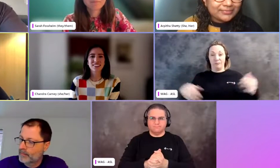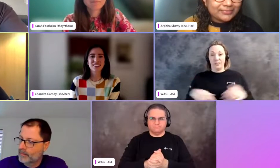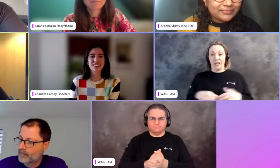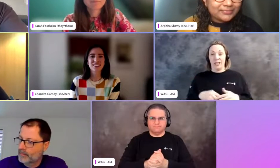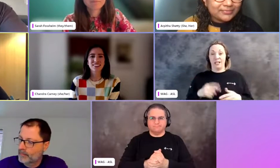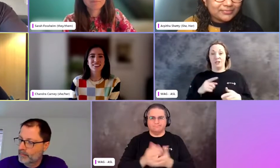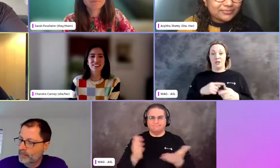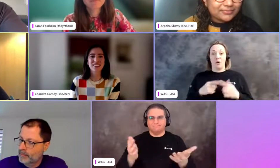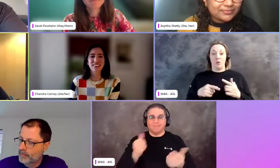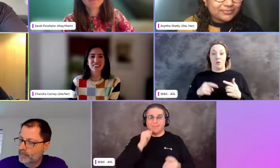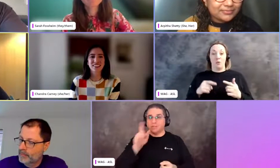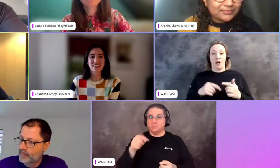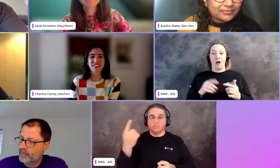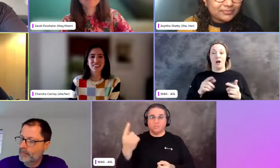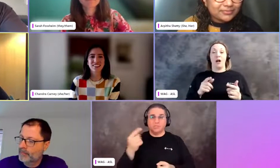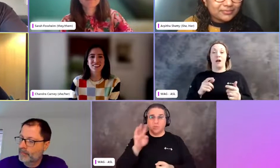[ZOE] I agree with that. The sheer scale unraveled itself